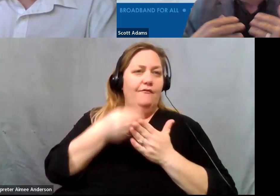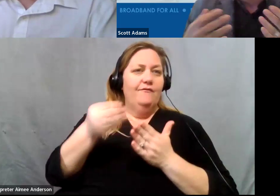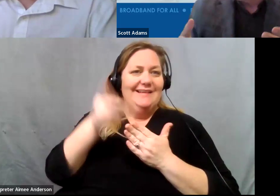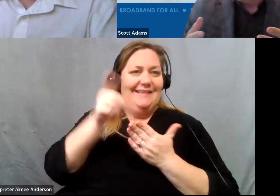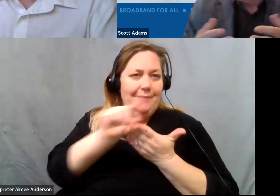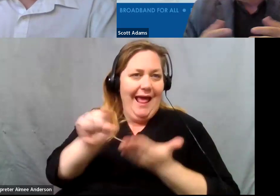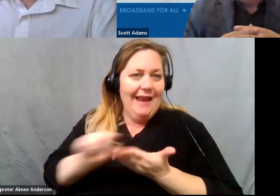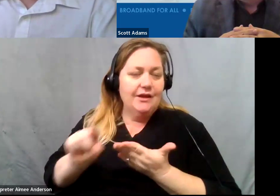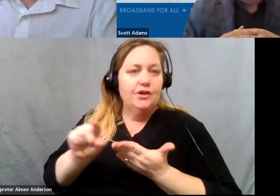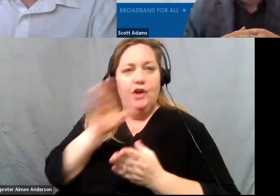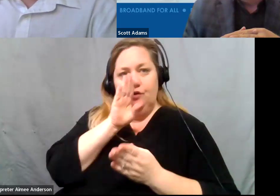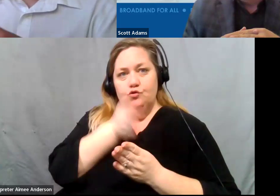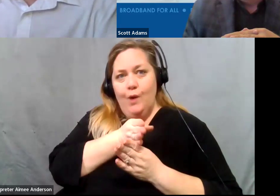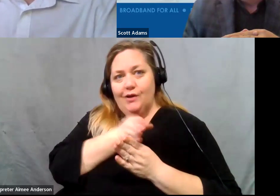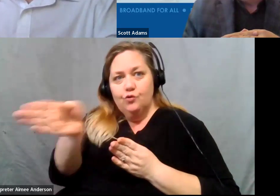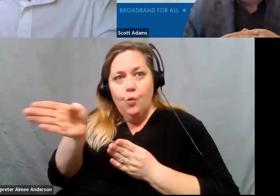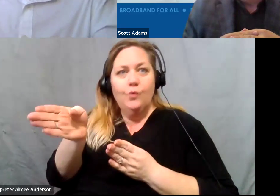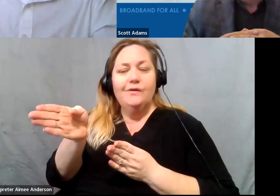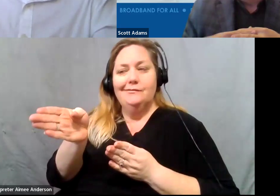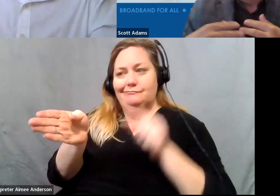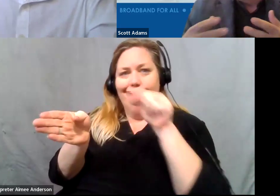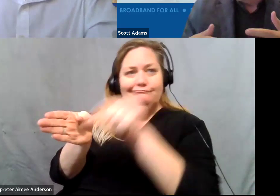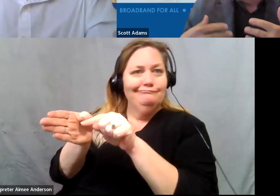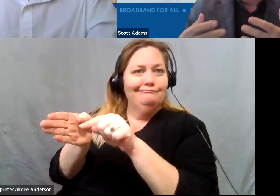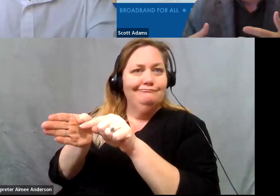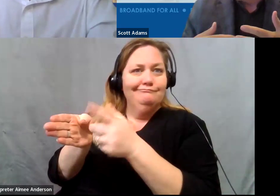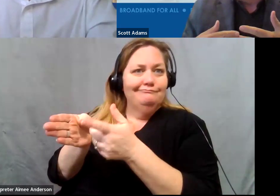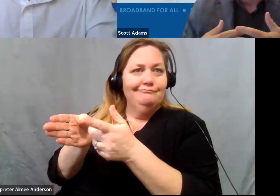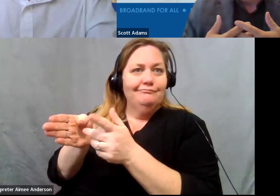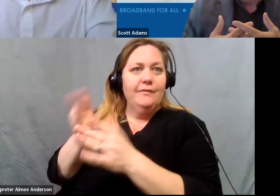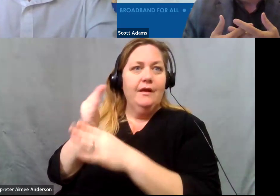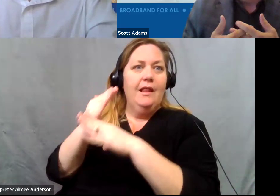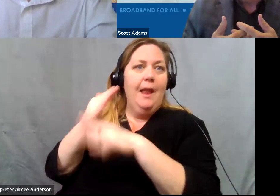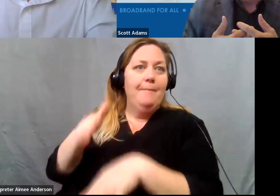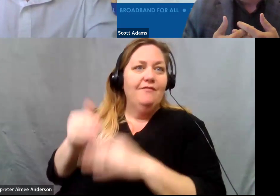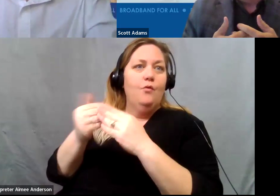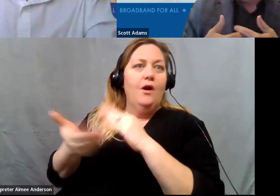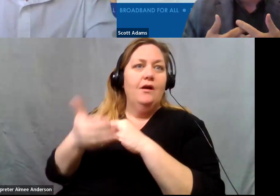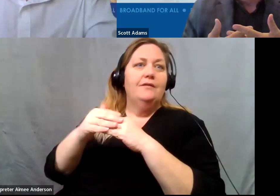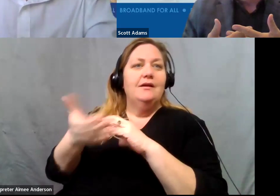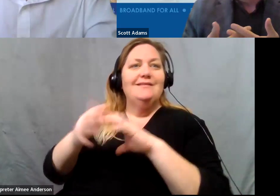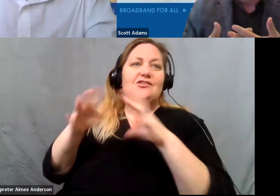to be directed towards eliminating barriers for covered populations, you know, both common and